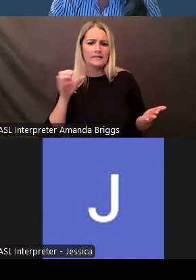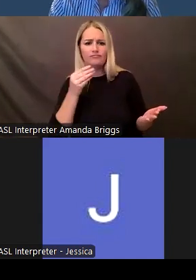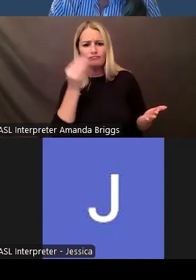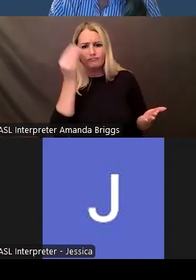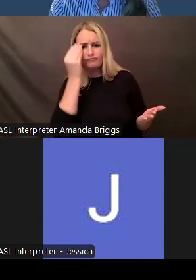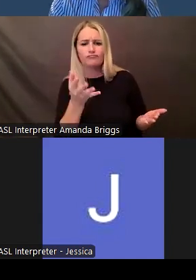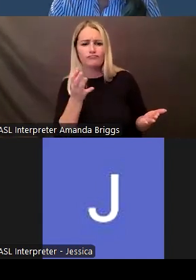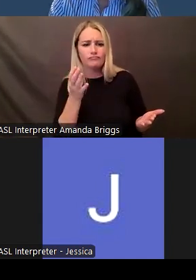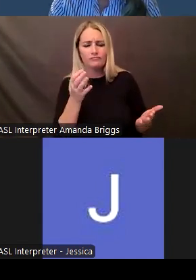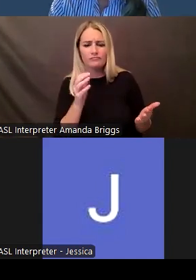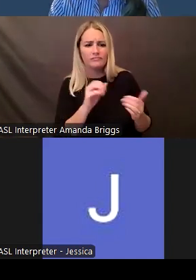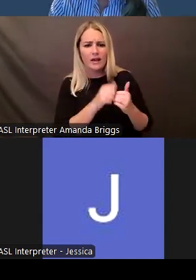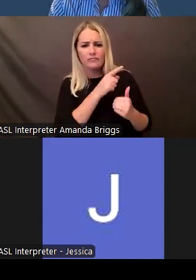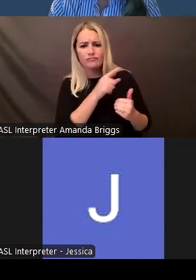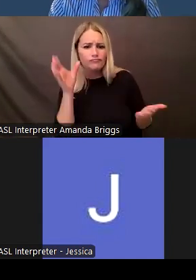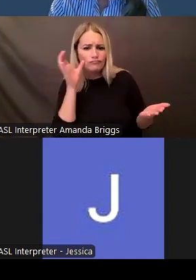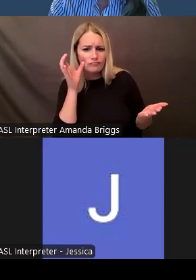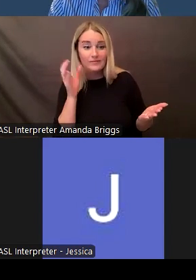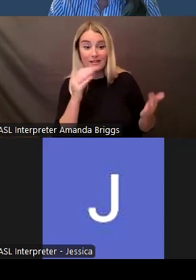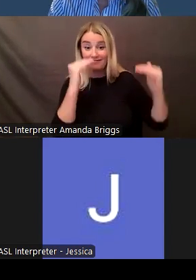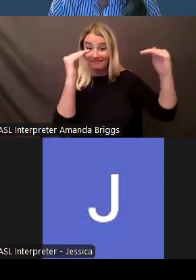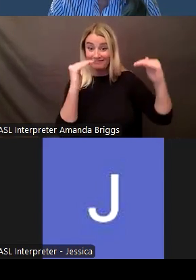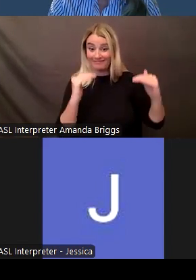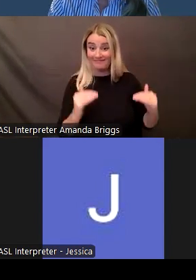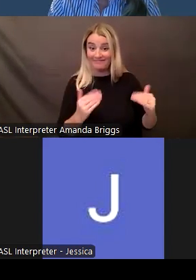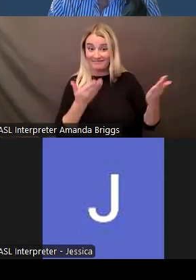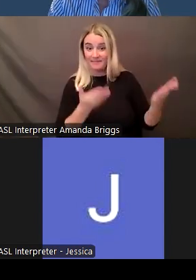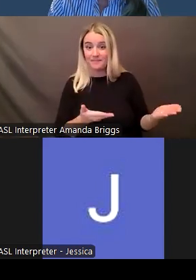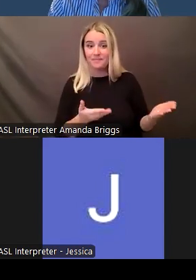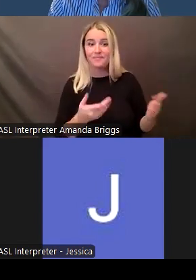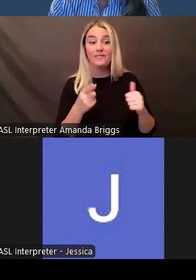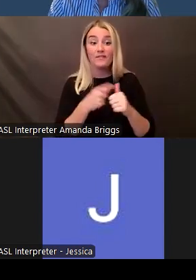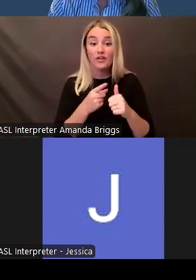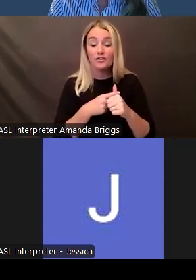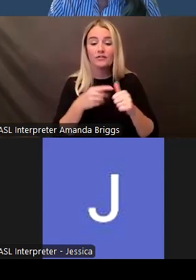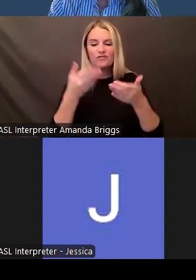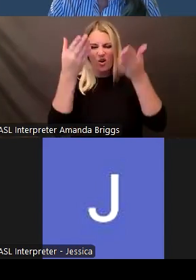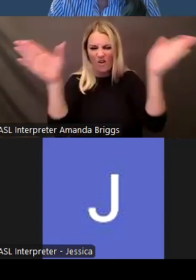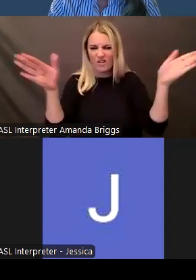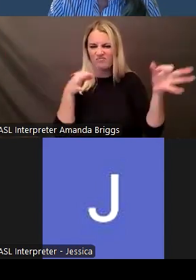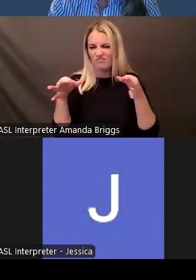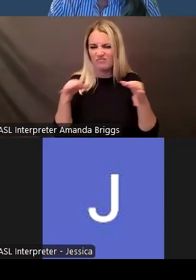So to answer those questions, this is our agenda. First, we're going to do an overview of disability and Medicaid,